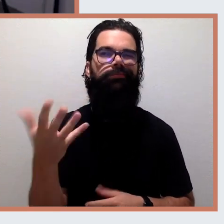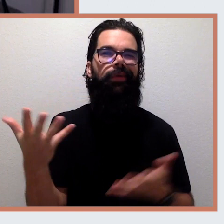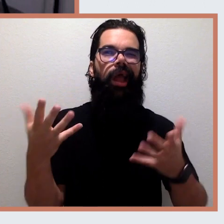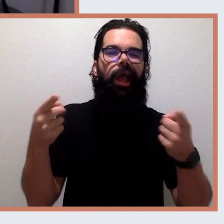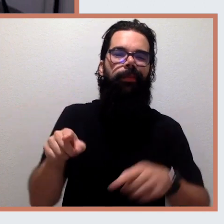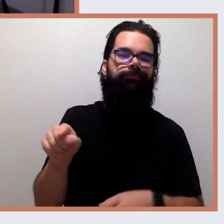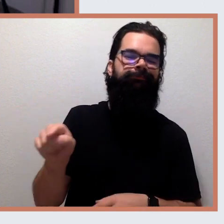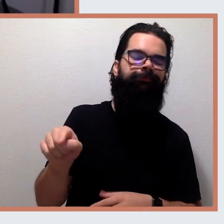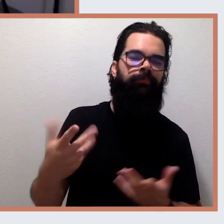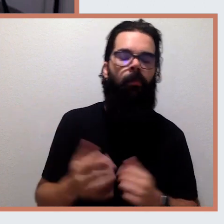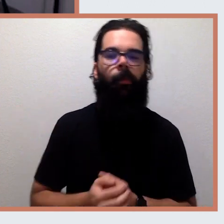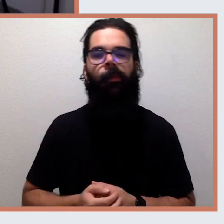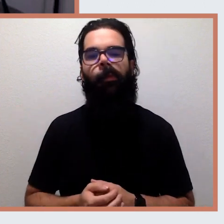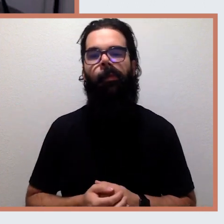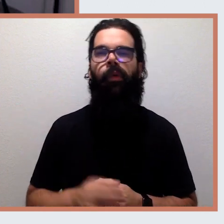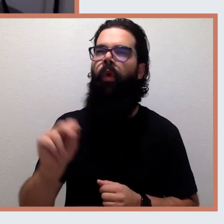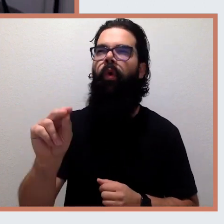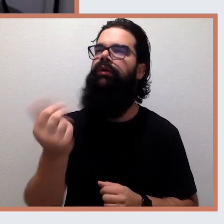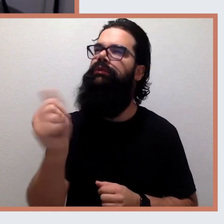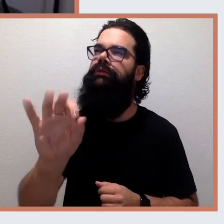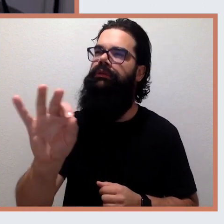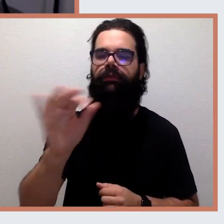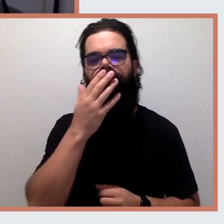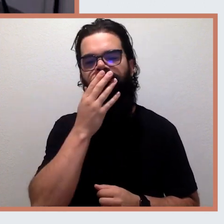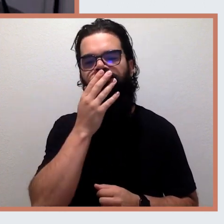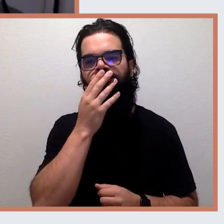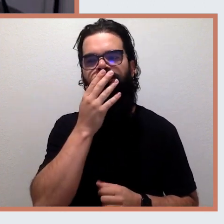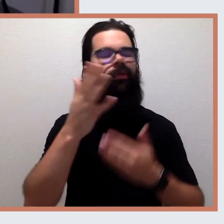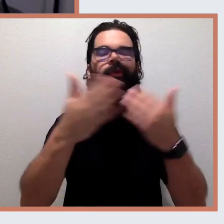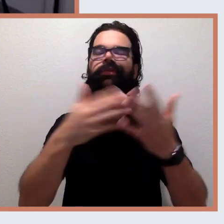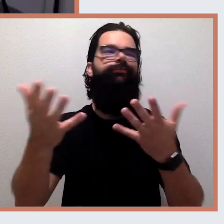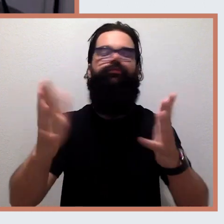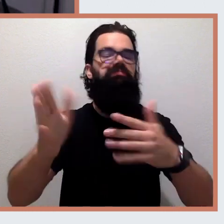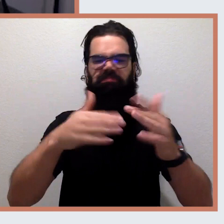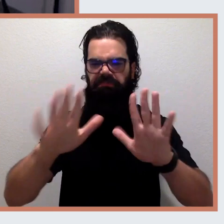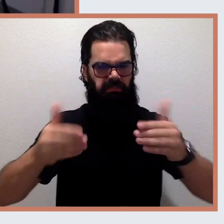you know what's up, you know what I'm talking about. Or in 2000. No 99. So now, fast forward,